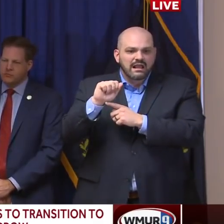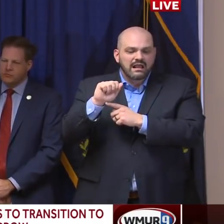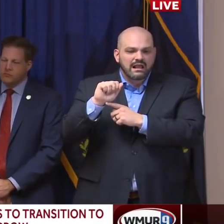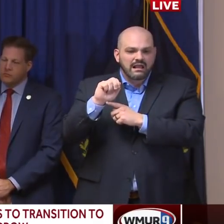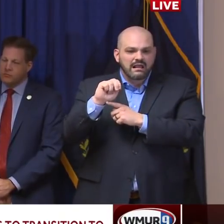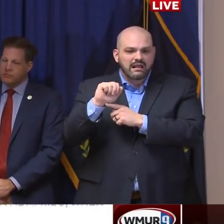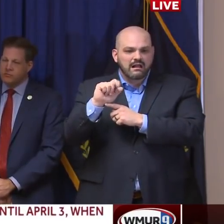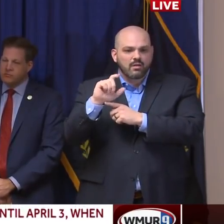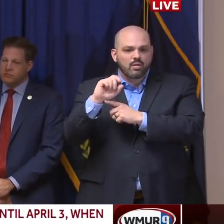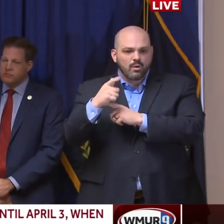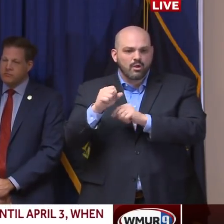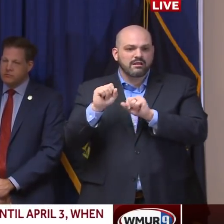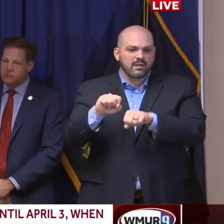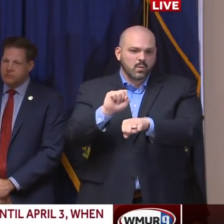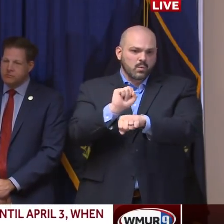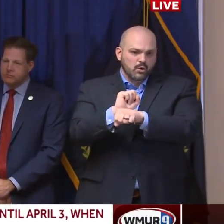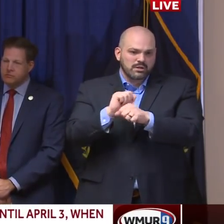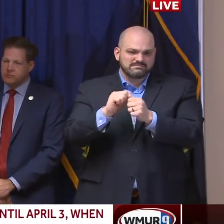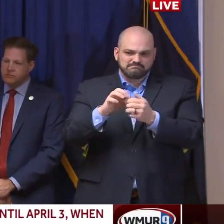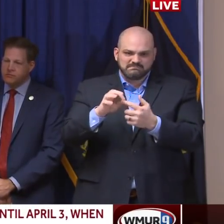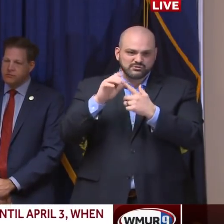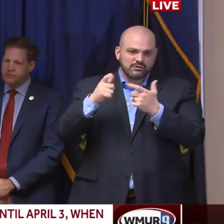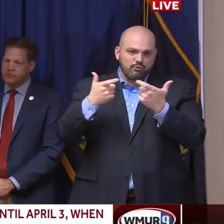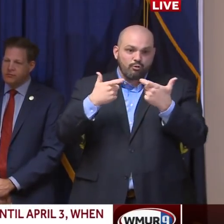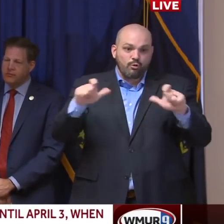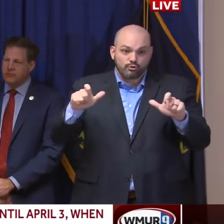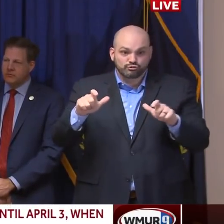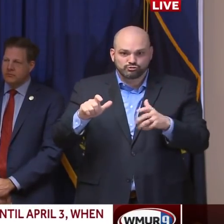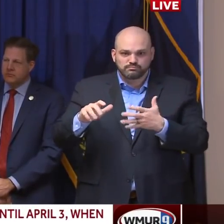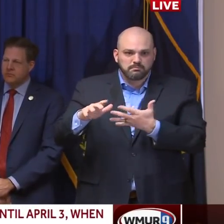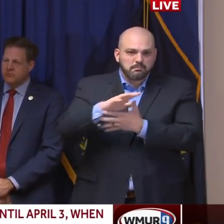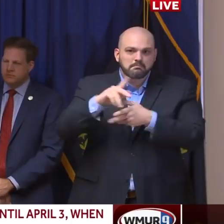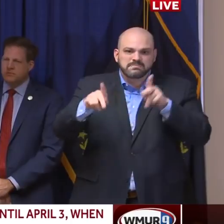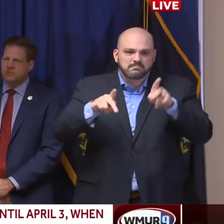IS REALLY BEYOND TECHNOLOGY. YOU CAN IMPLEMENT AN ANALOG LESSON PLAN.